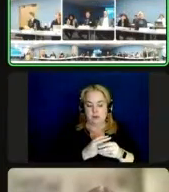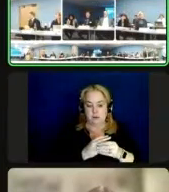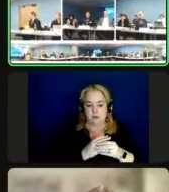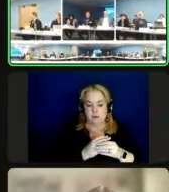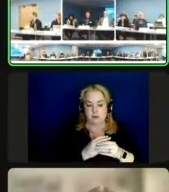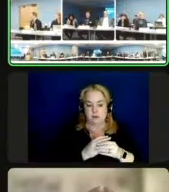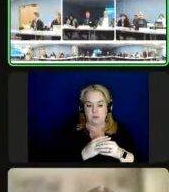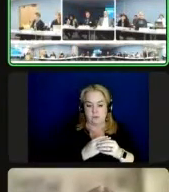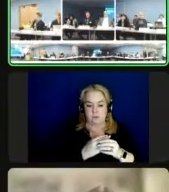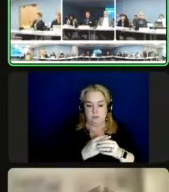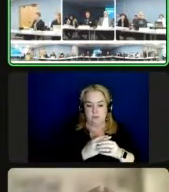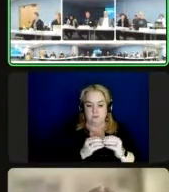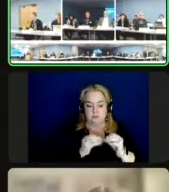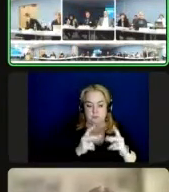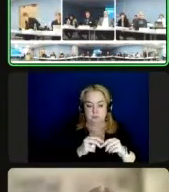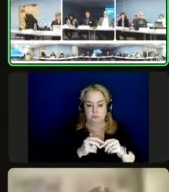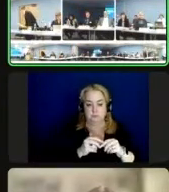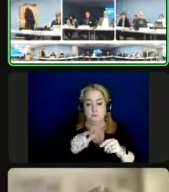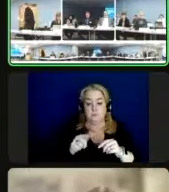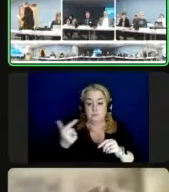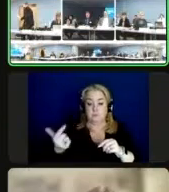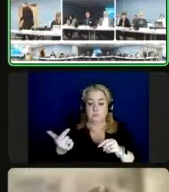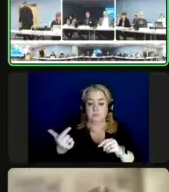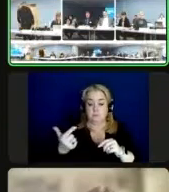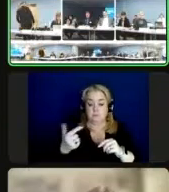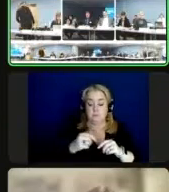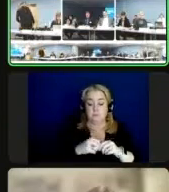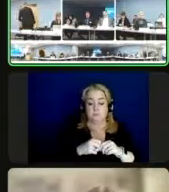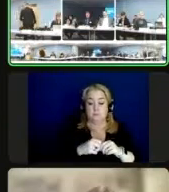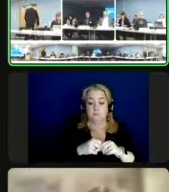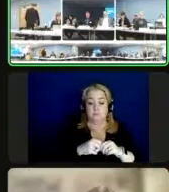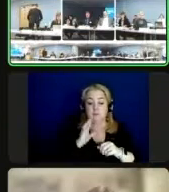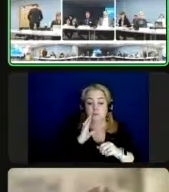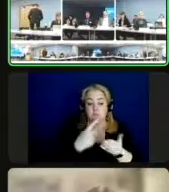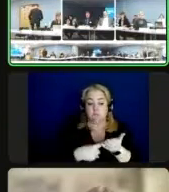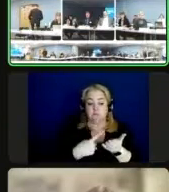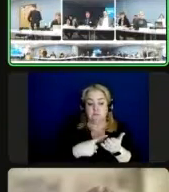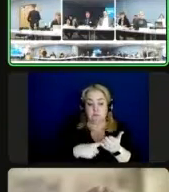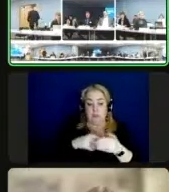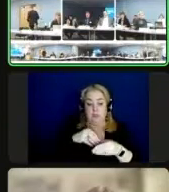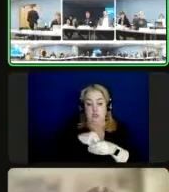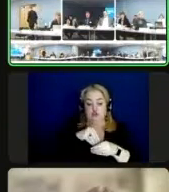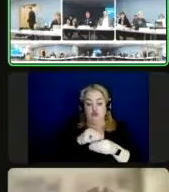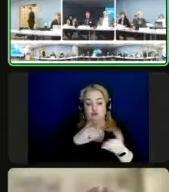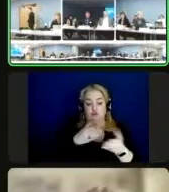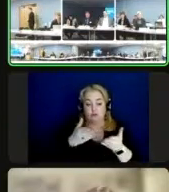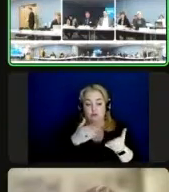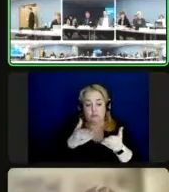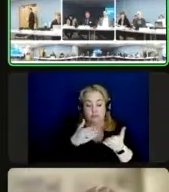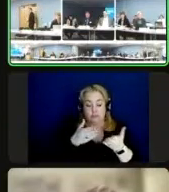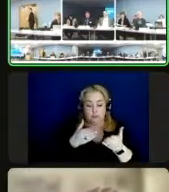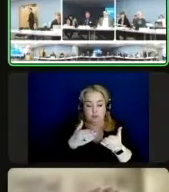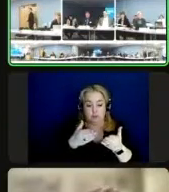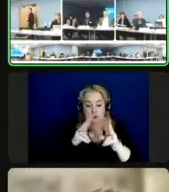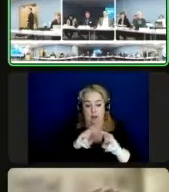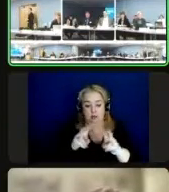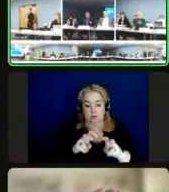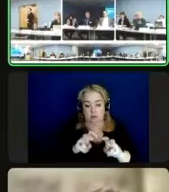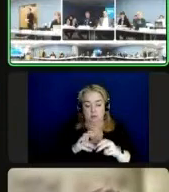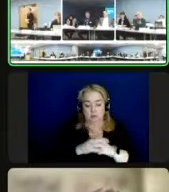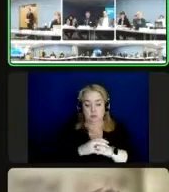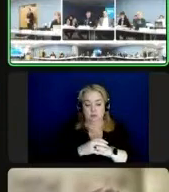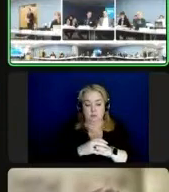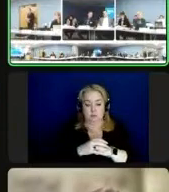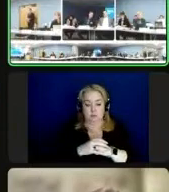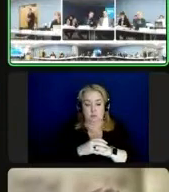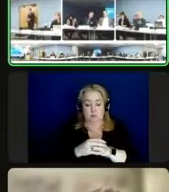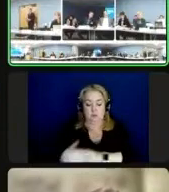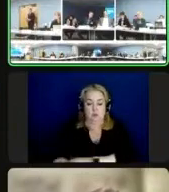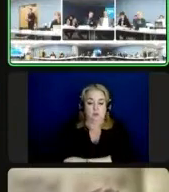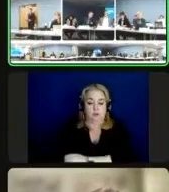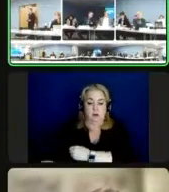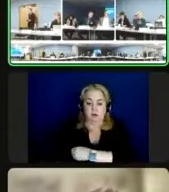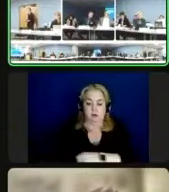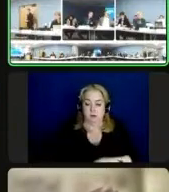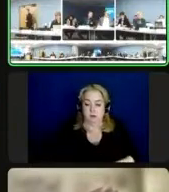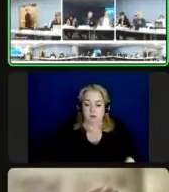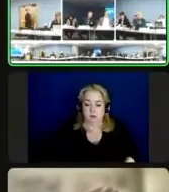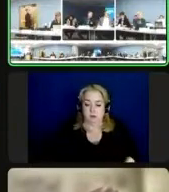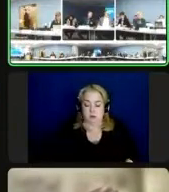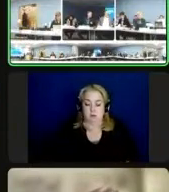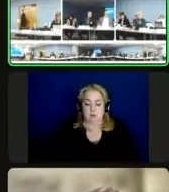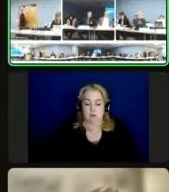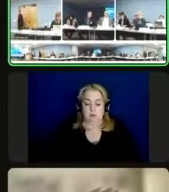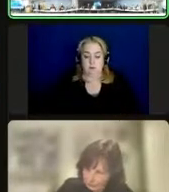GREAT.